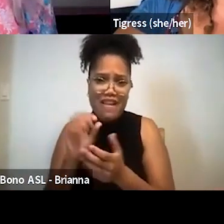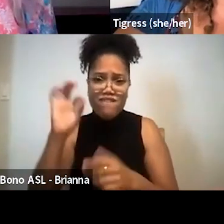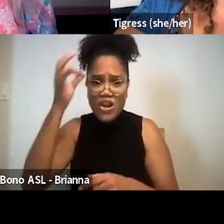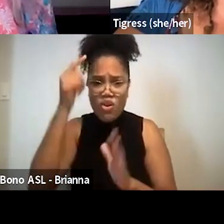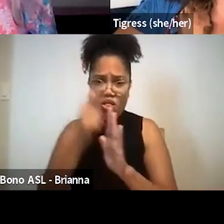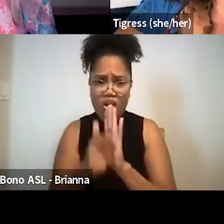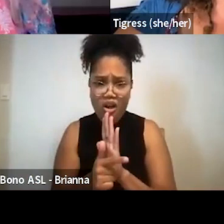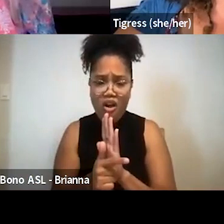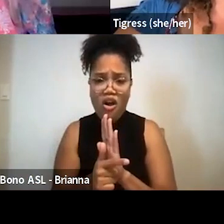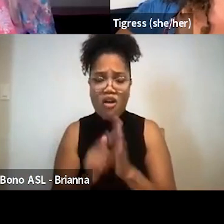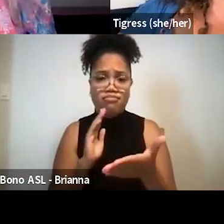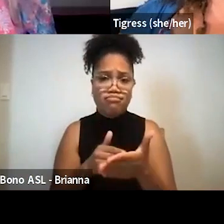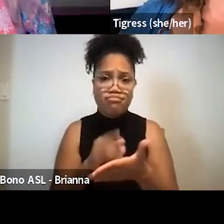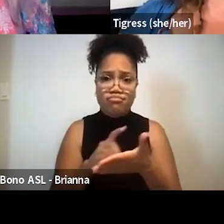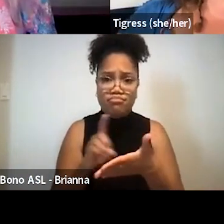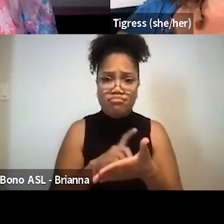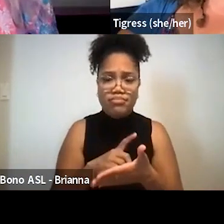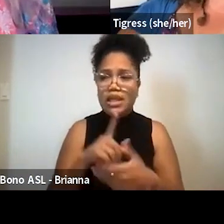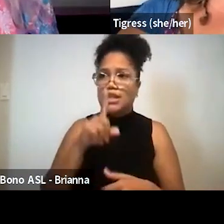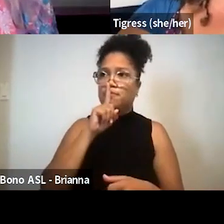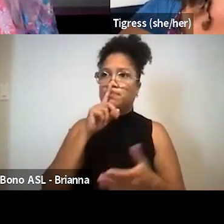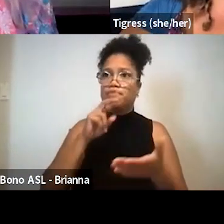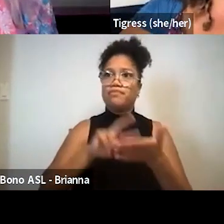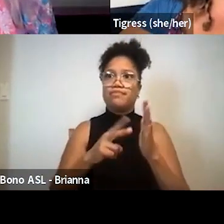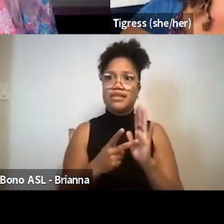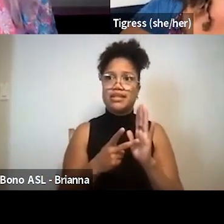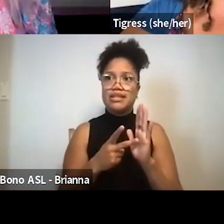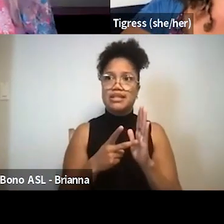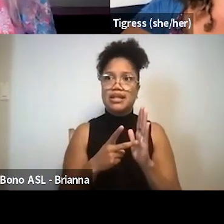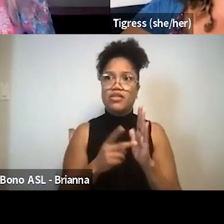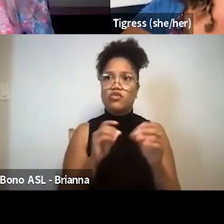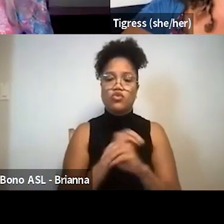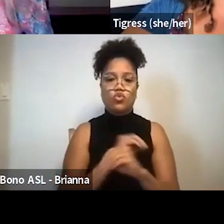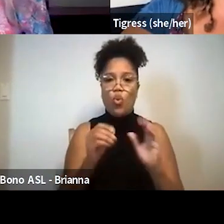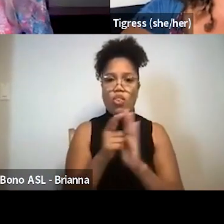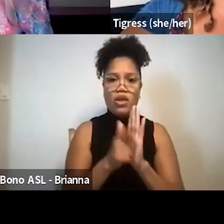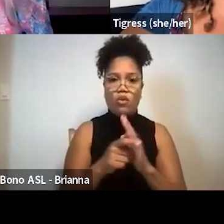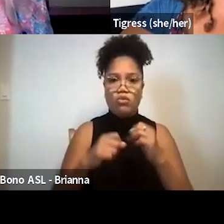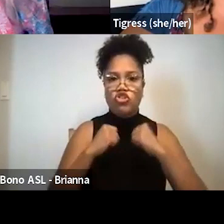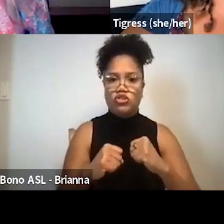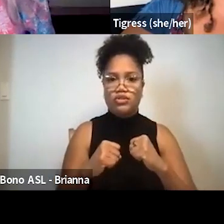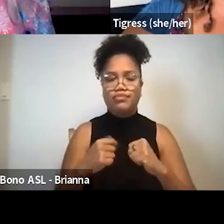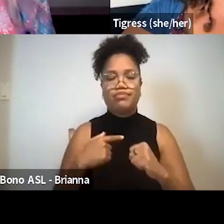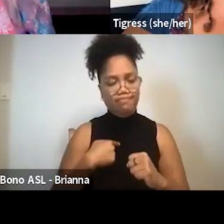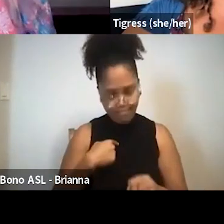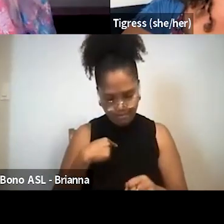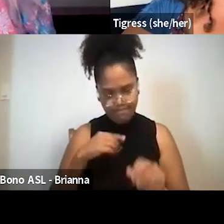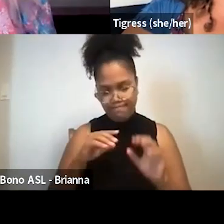and discrimination, it does not mean that there is not legal protection. I, I want to be careful